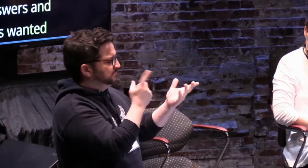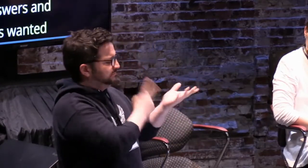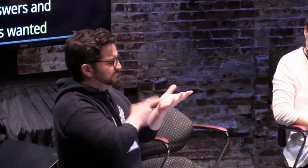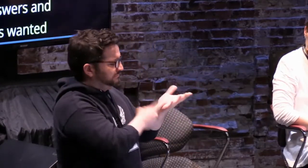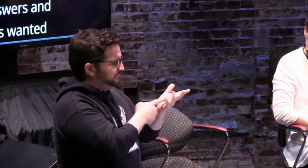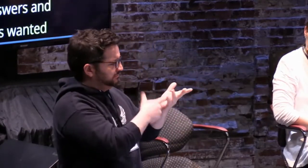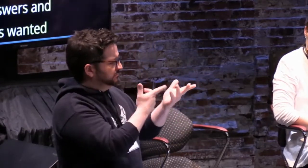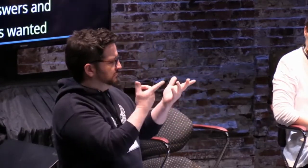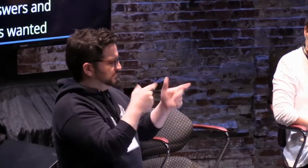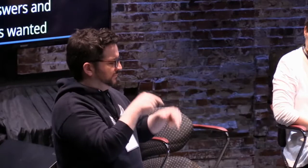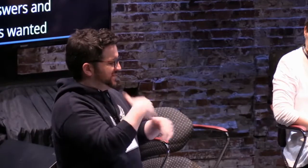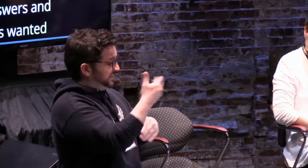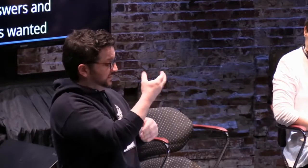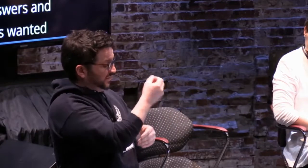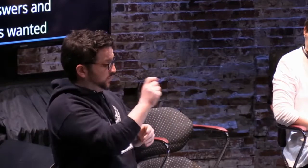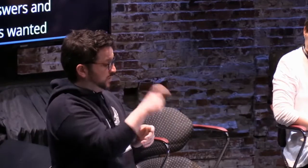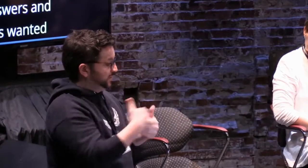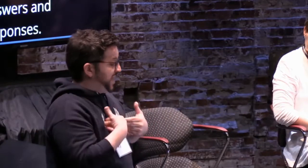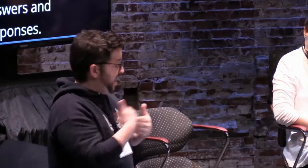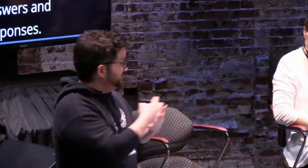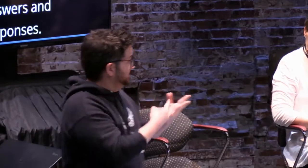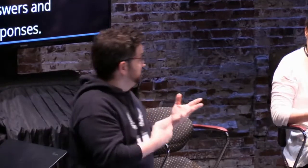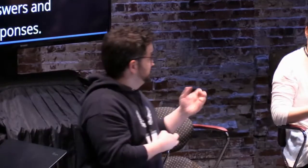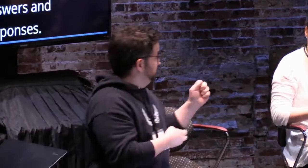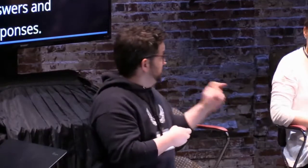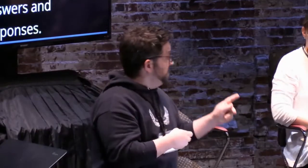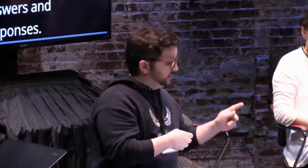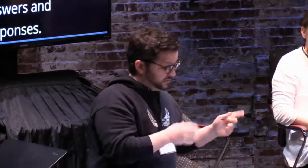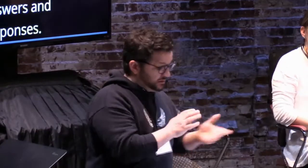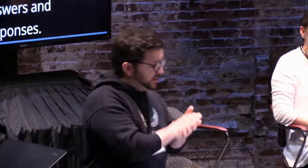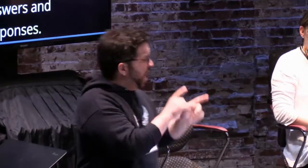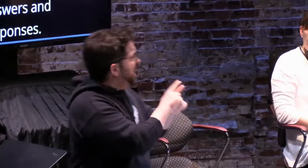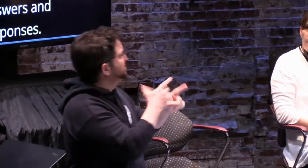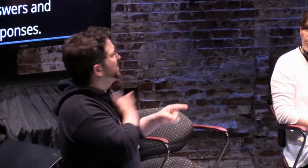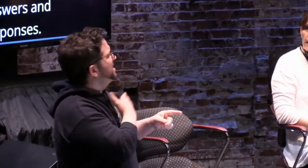So the next question I have,